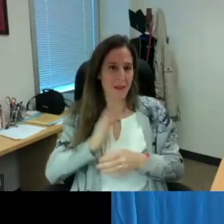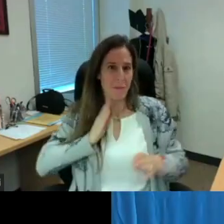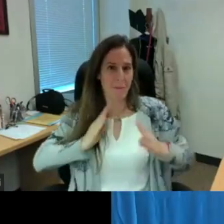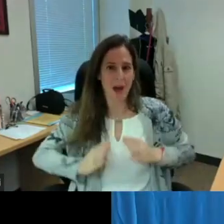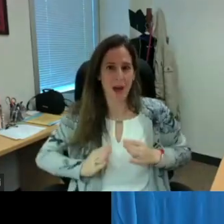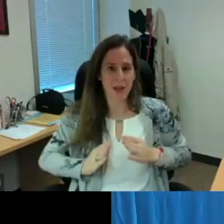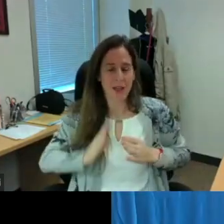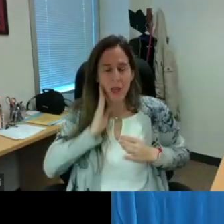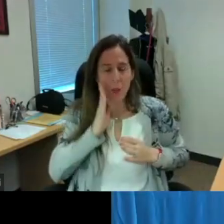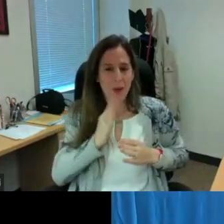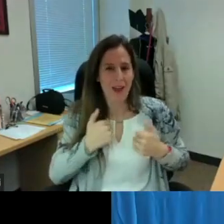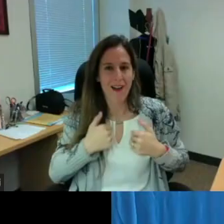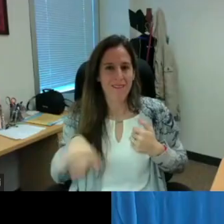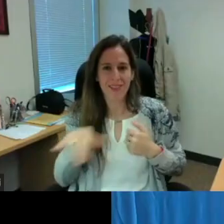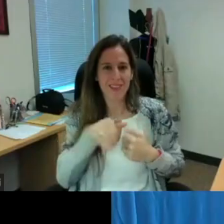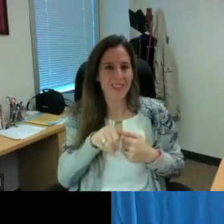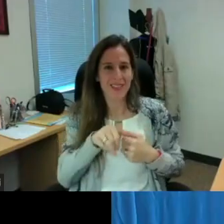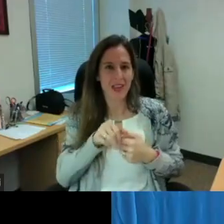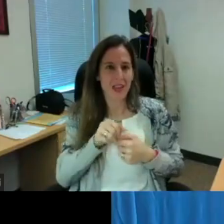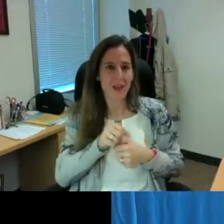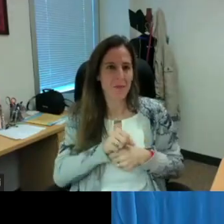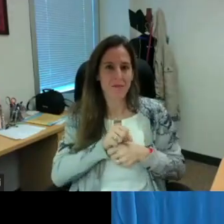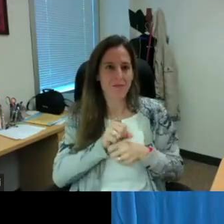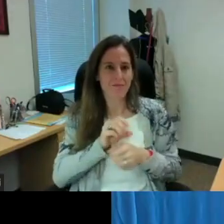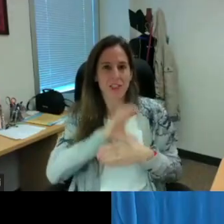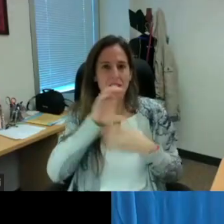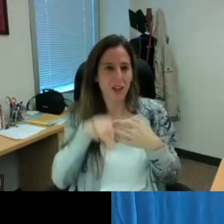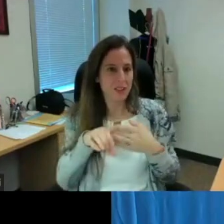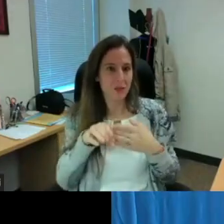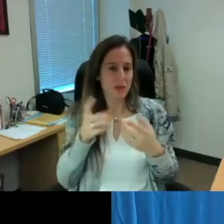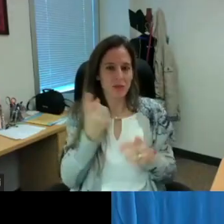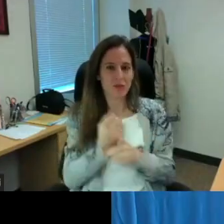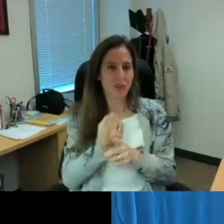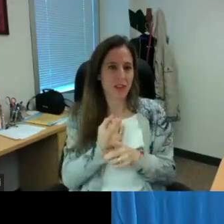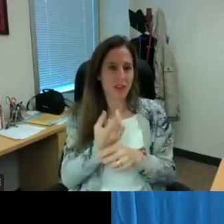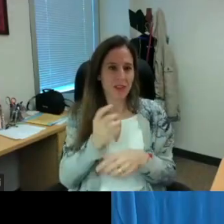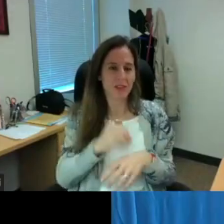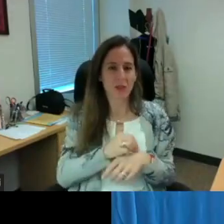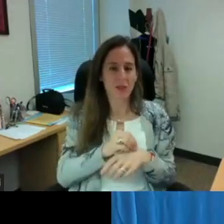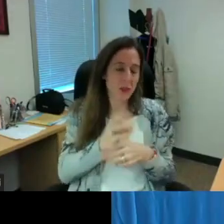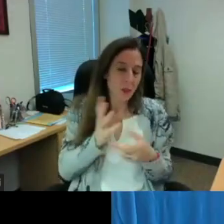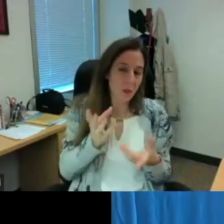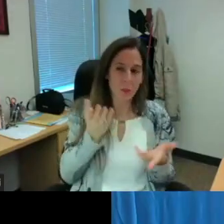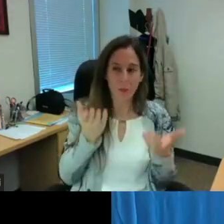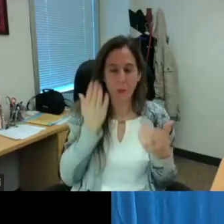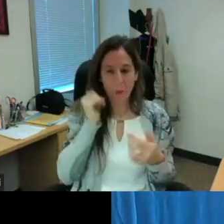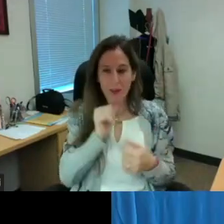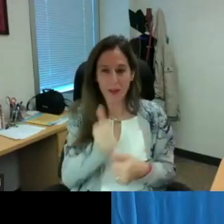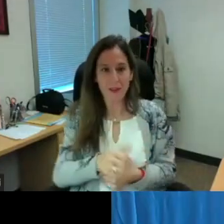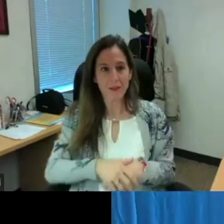uh and often chronic illness can become very stressful on the body uh and has other stress